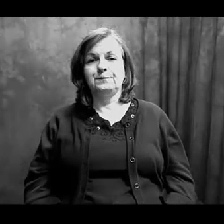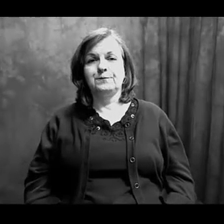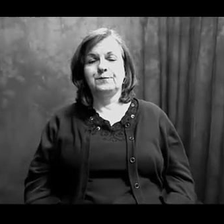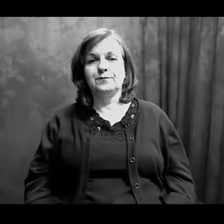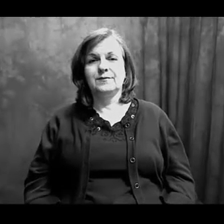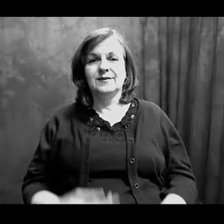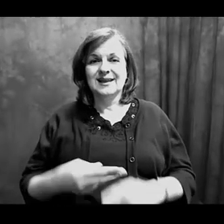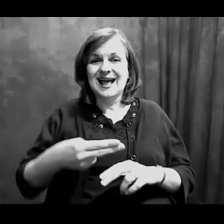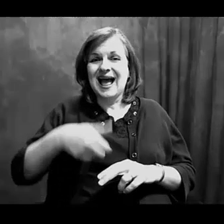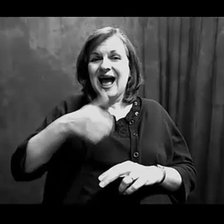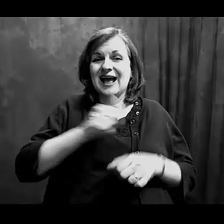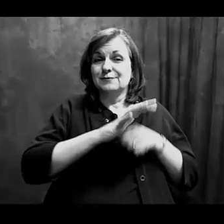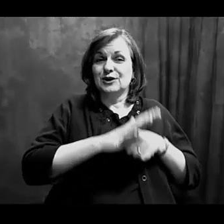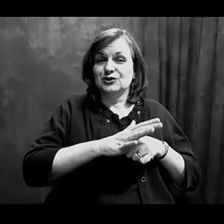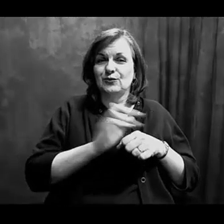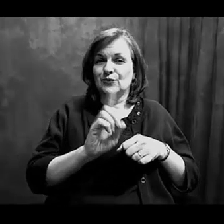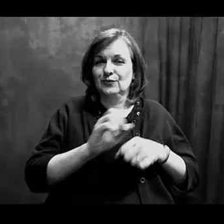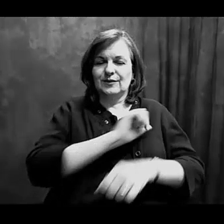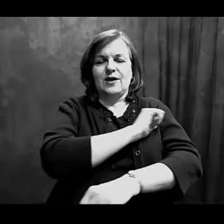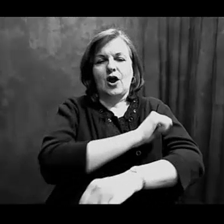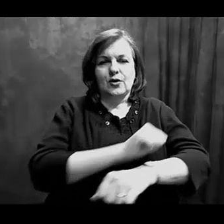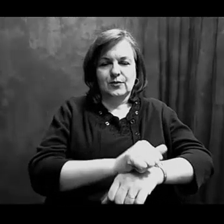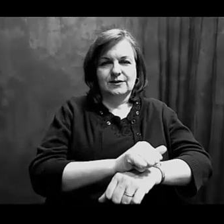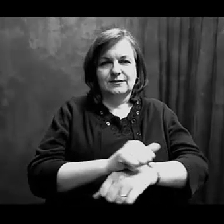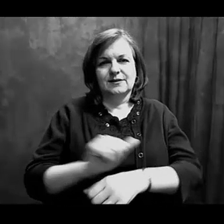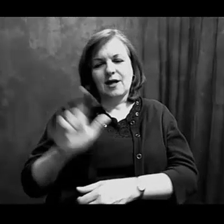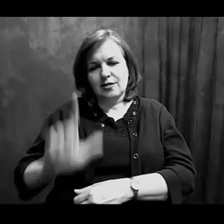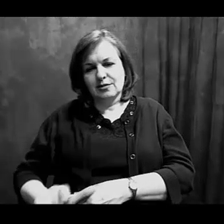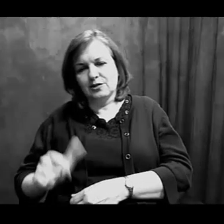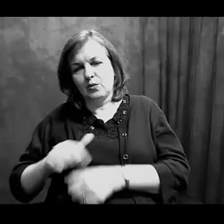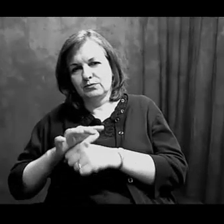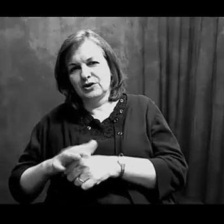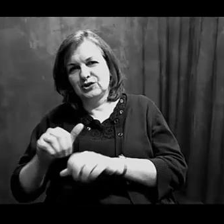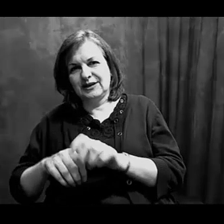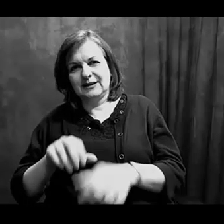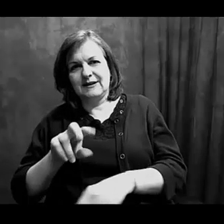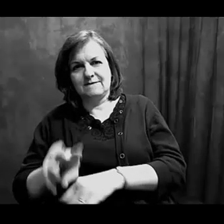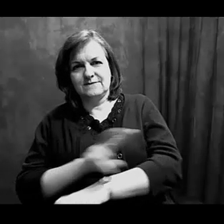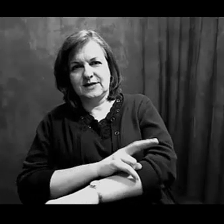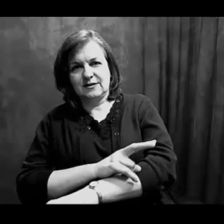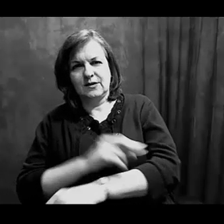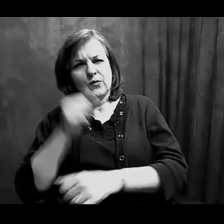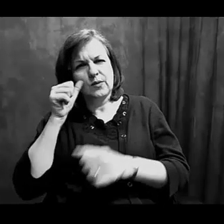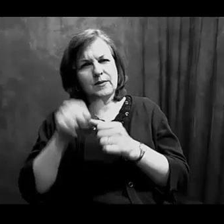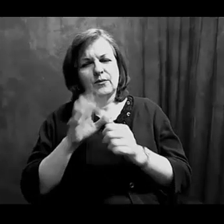highest in the arteries lowest in our veins we mentioned before this idea of systole and diastole